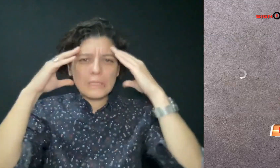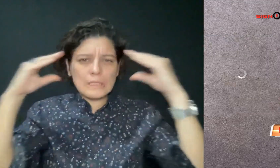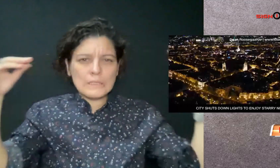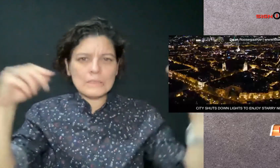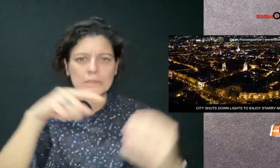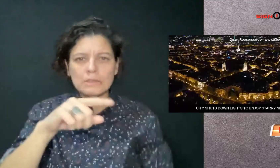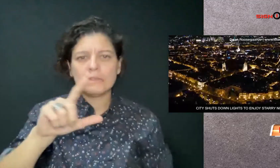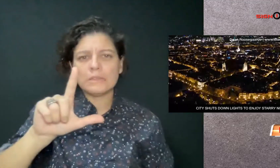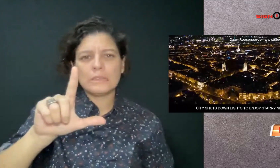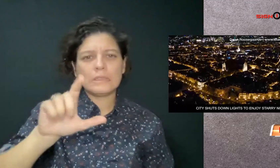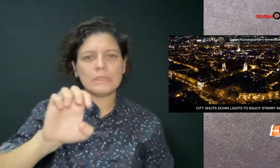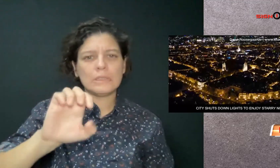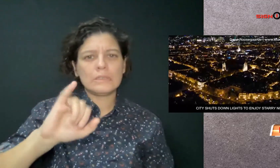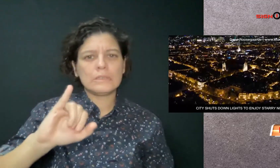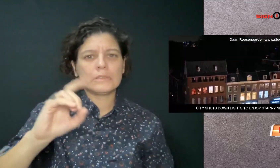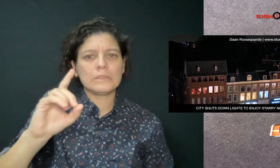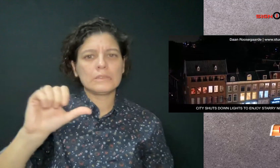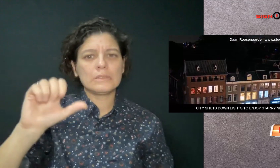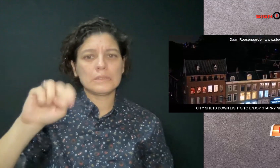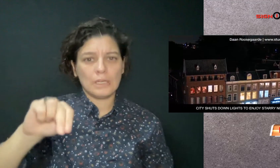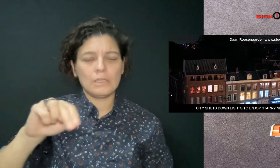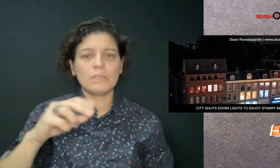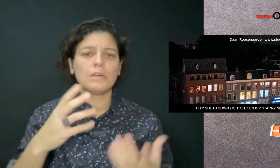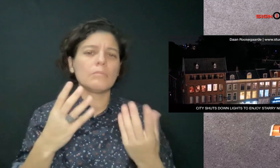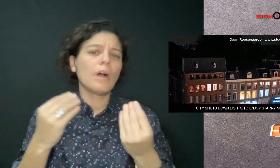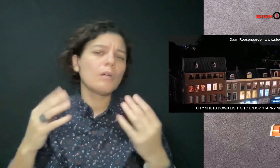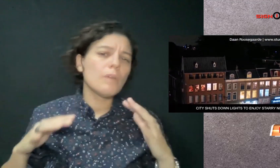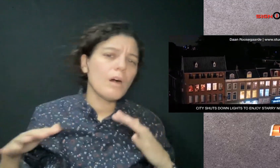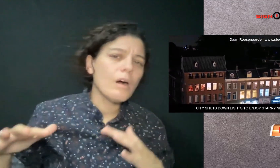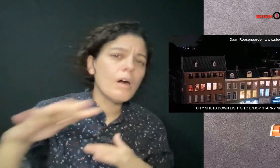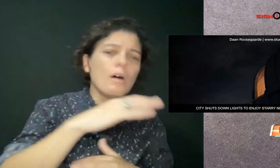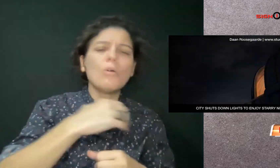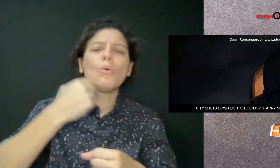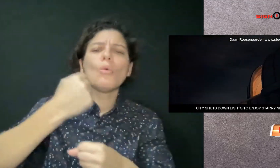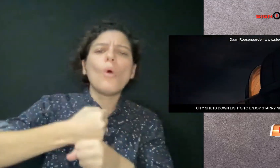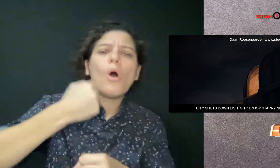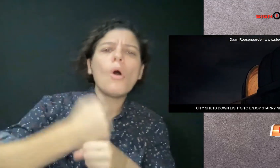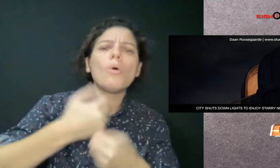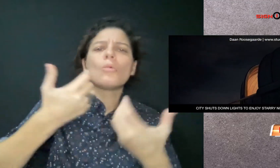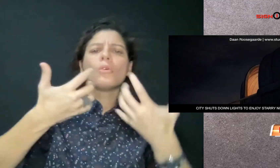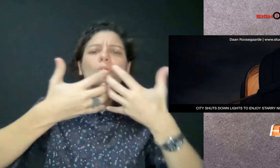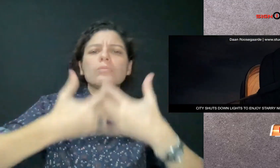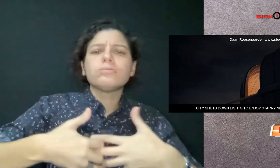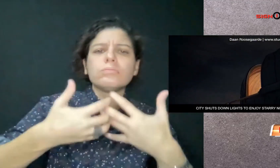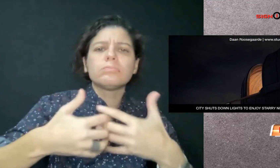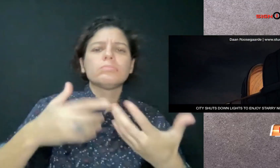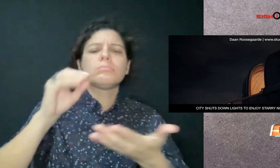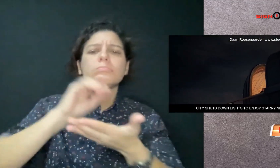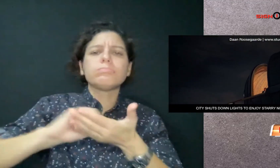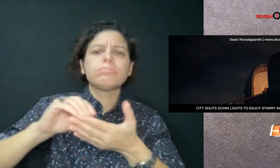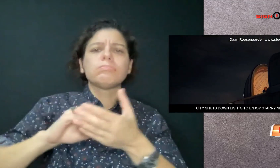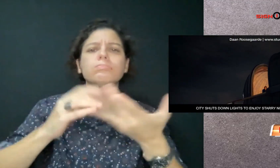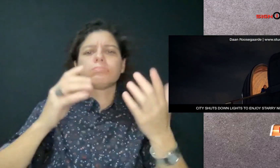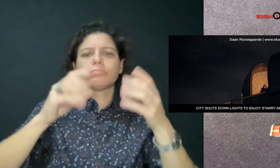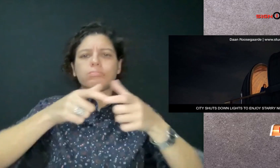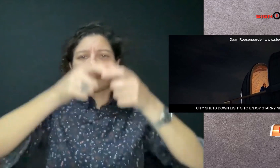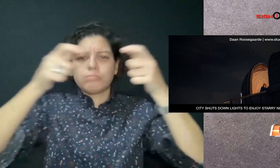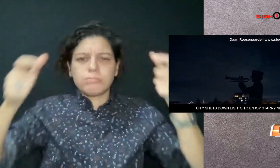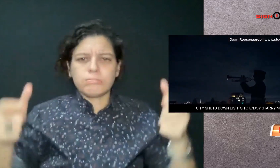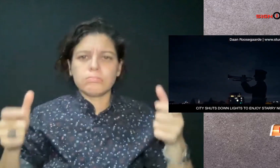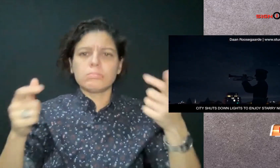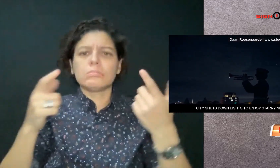in the Dutch city of Leiden thousands of local officials businesses and residents